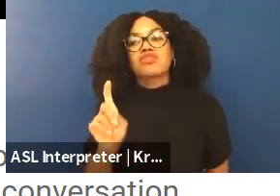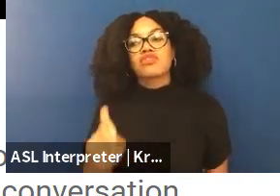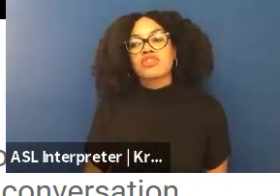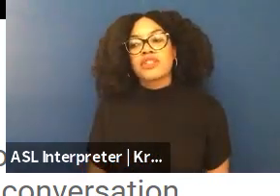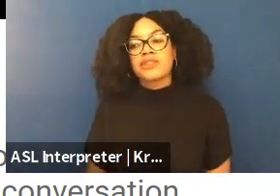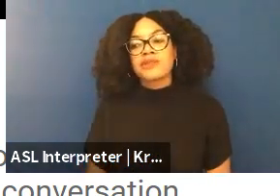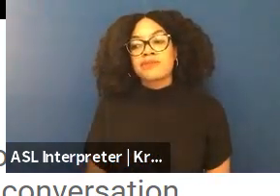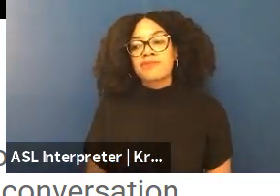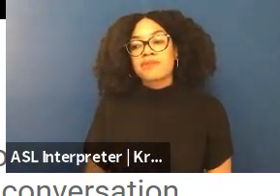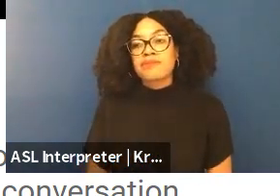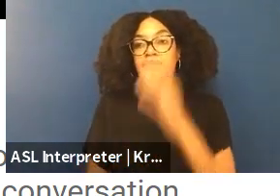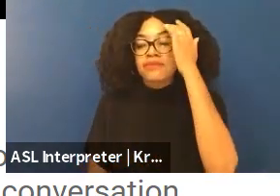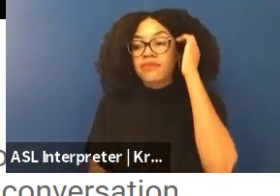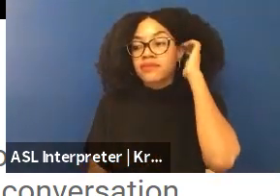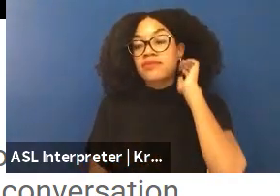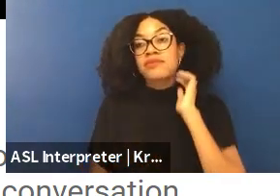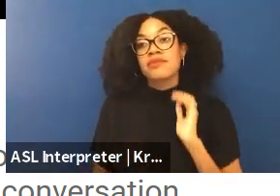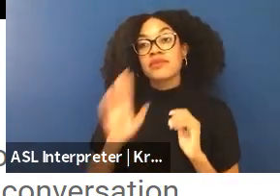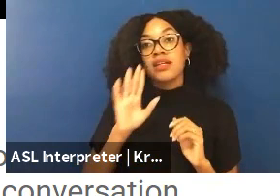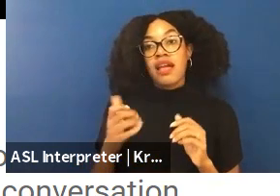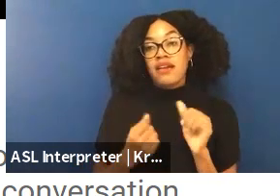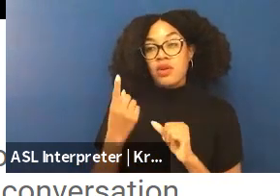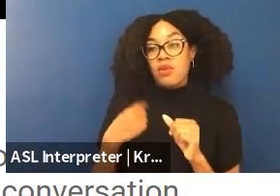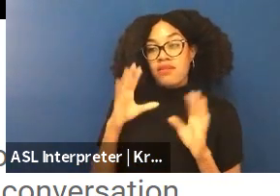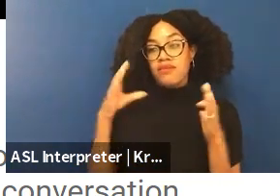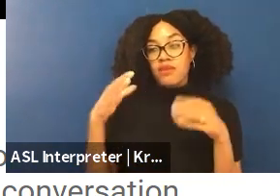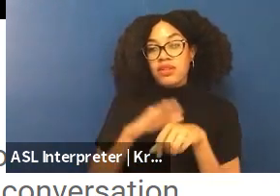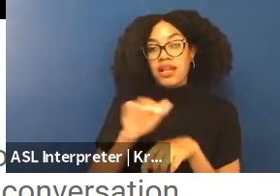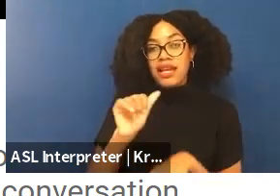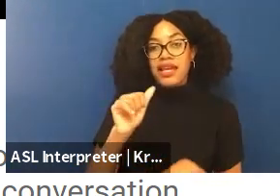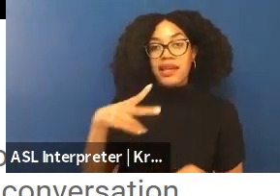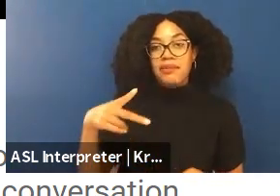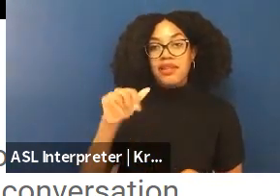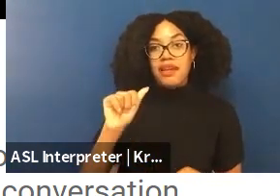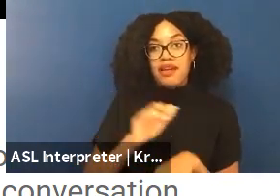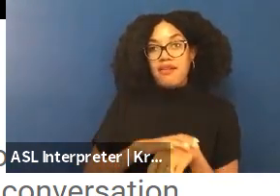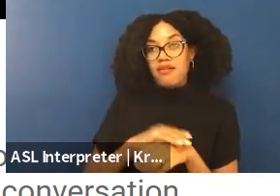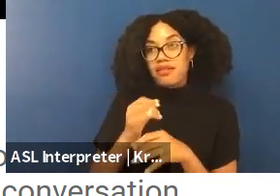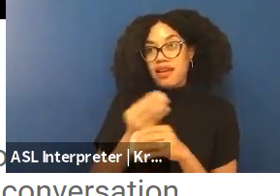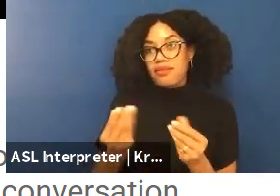is everyone is obsessed with APA on our campus, and so that's how the partnership